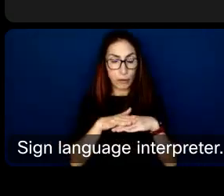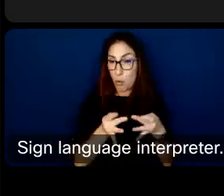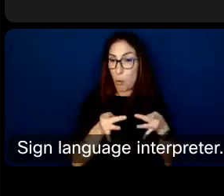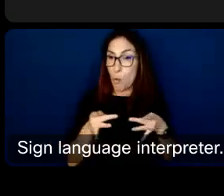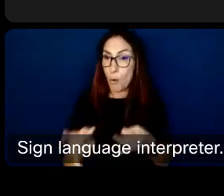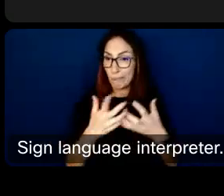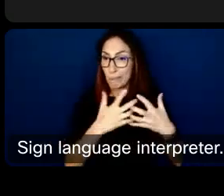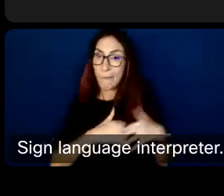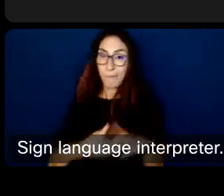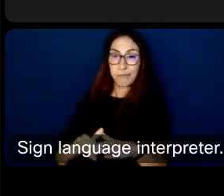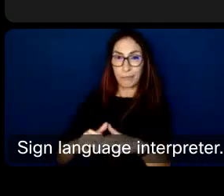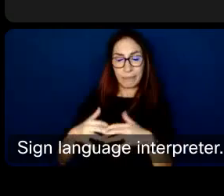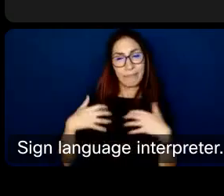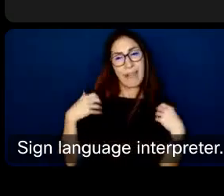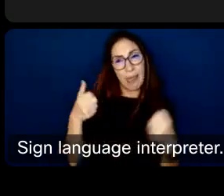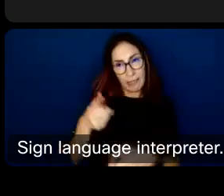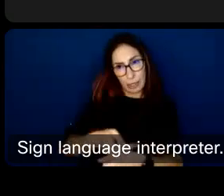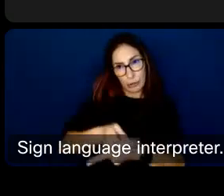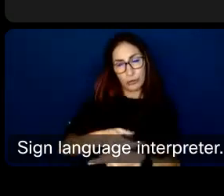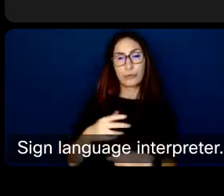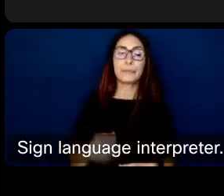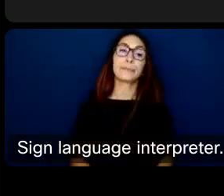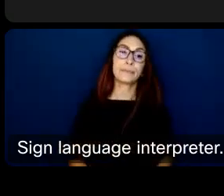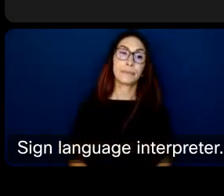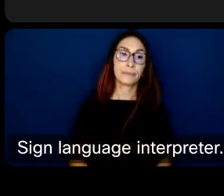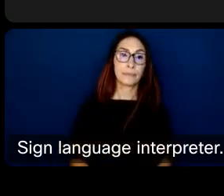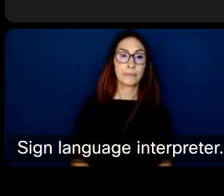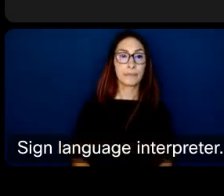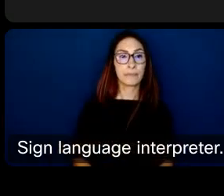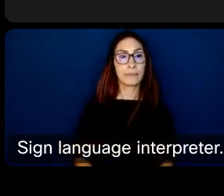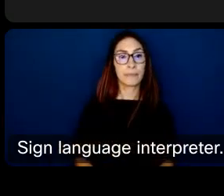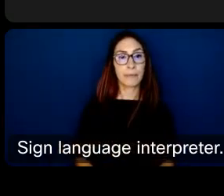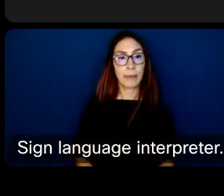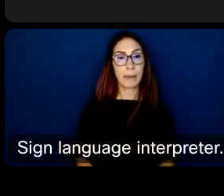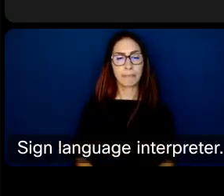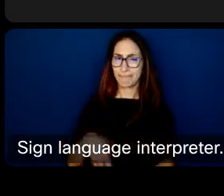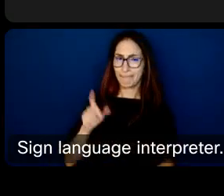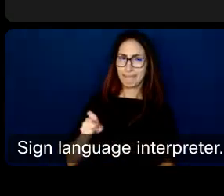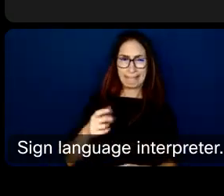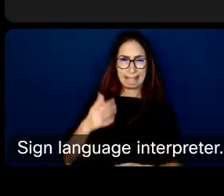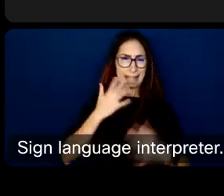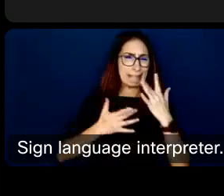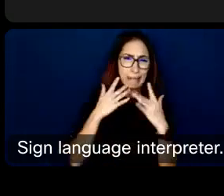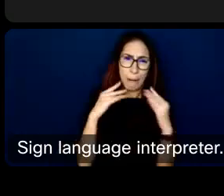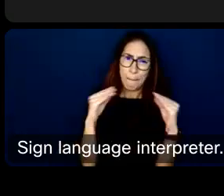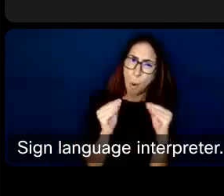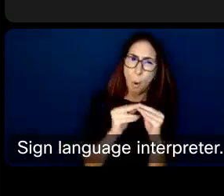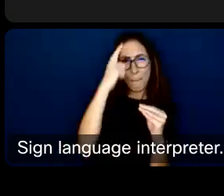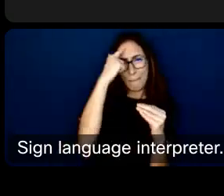definitely a need for mental health programs and substance and alcohol use treatment programs. We certainly know that